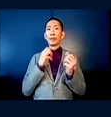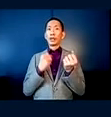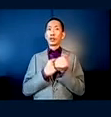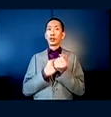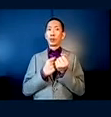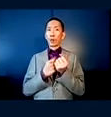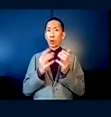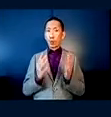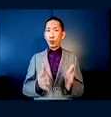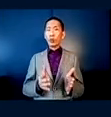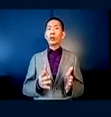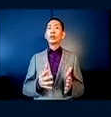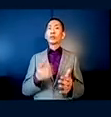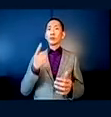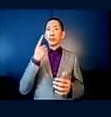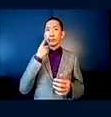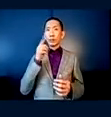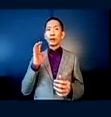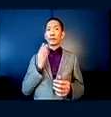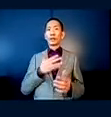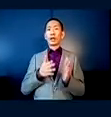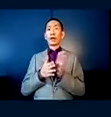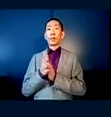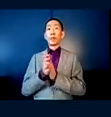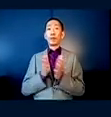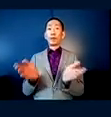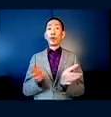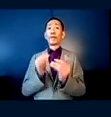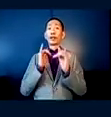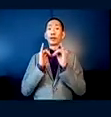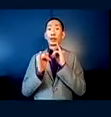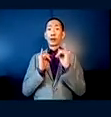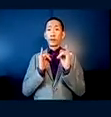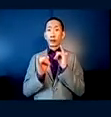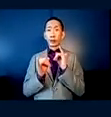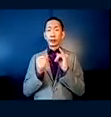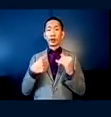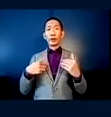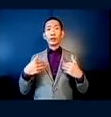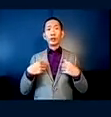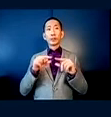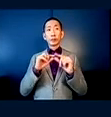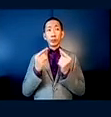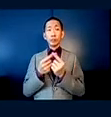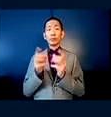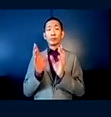LADIES, TO BE THESE PROMOTERS OF OUR MOTIVATIONAL INTERVIEWING.